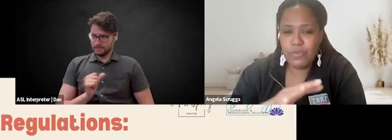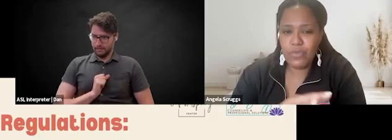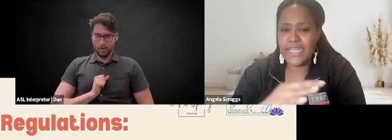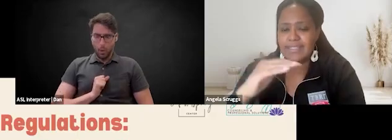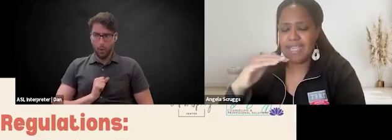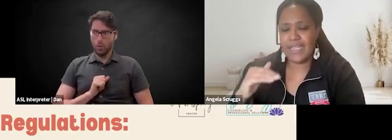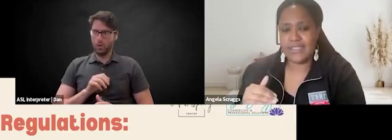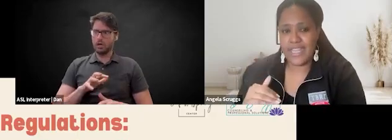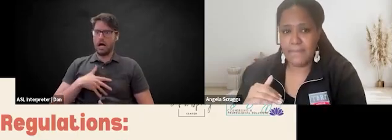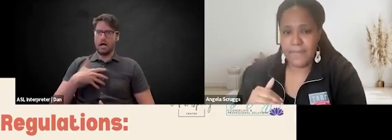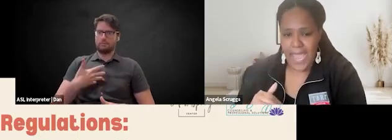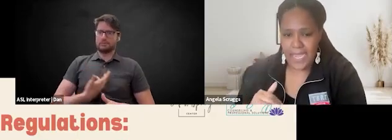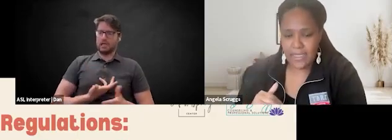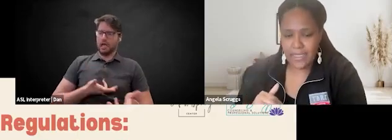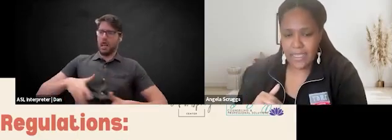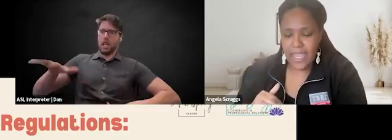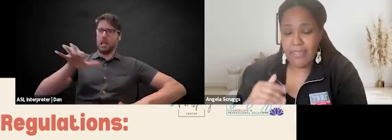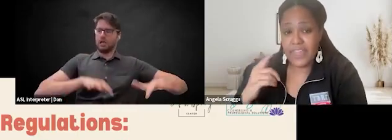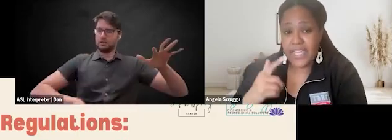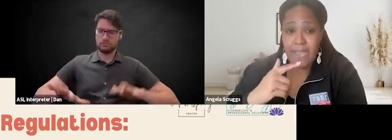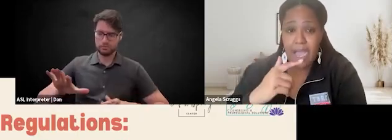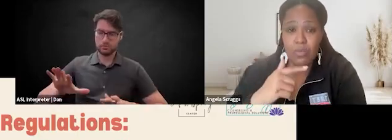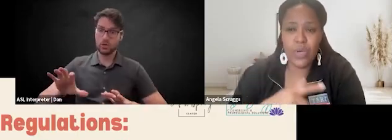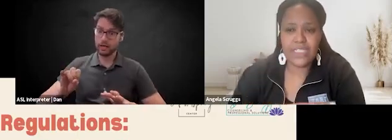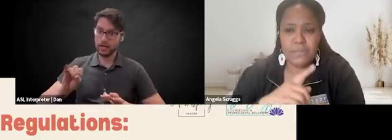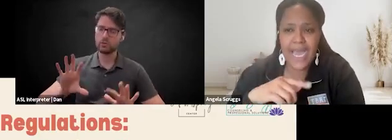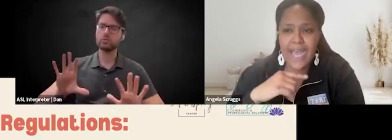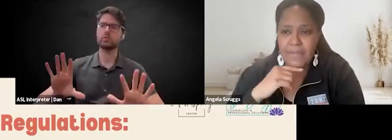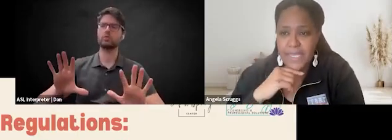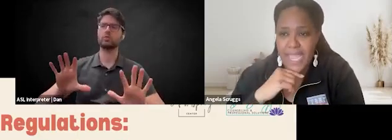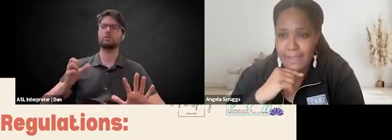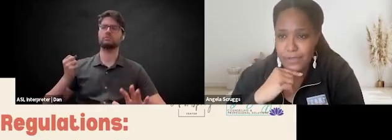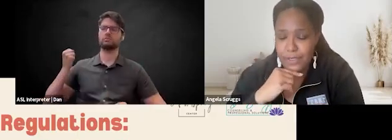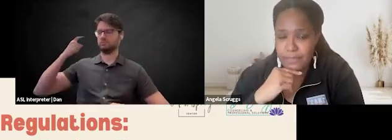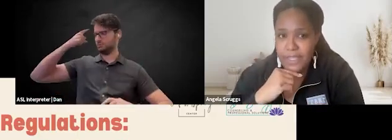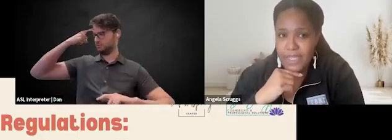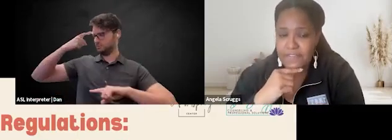But if we can take a step back and think about what's behind the behavior,